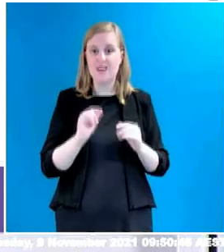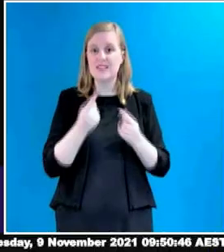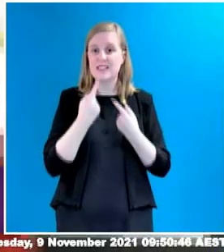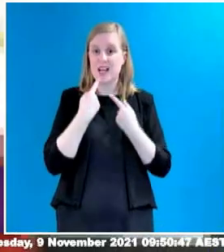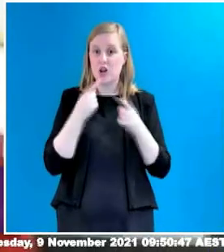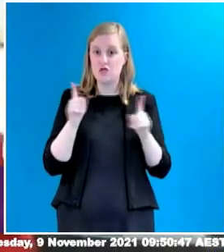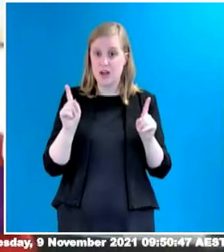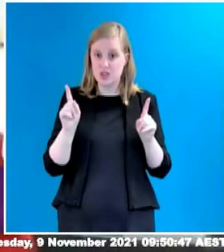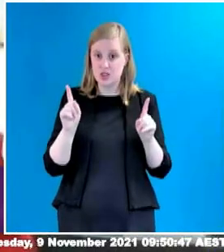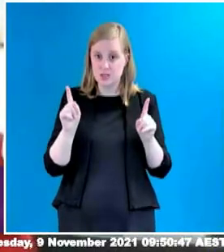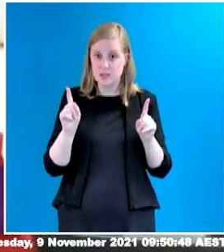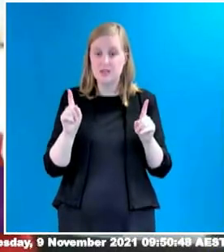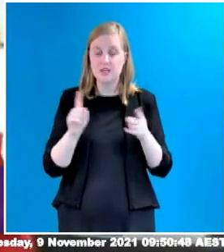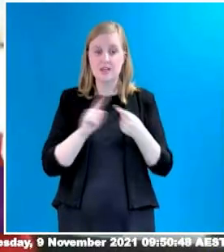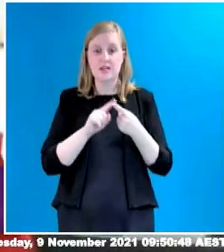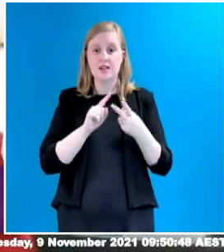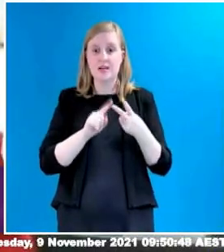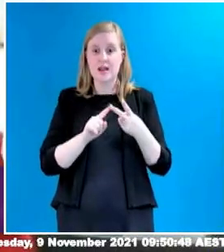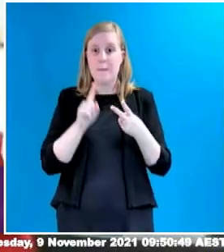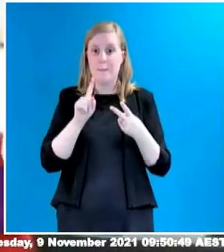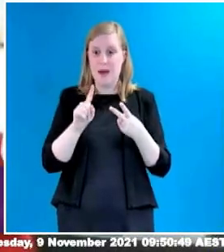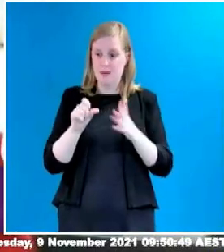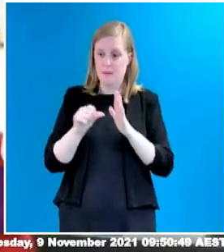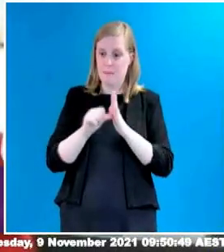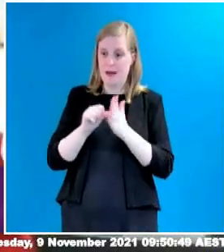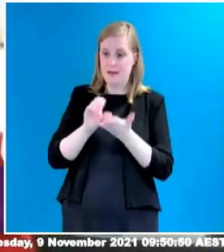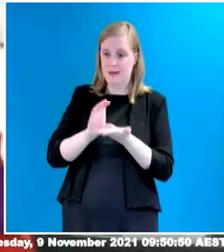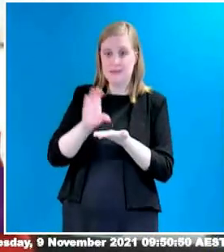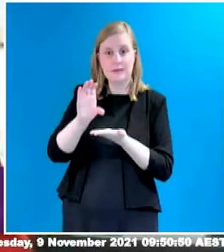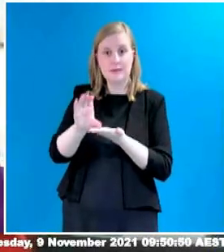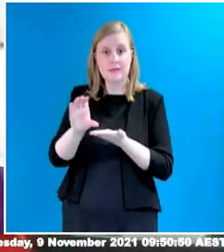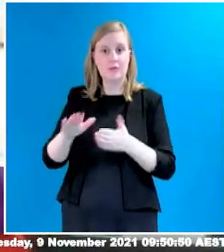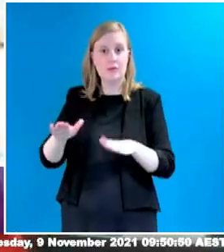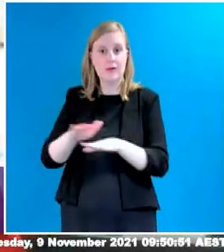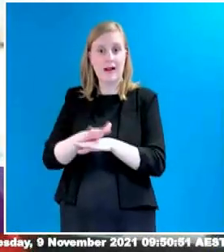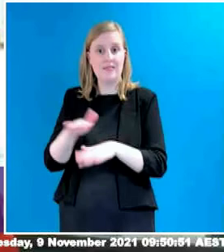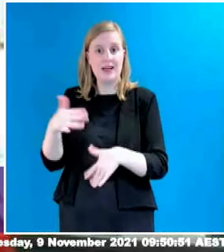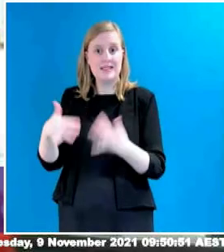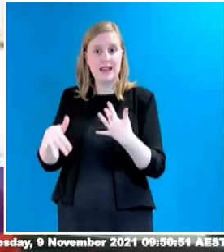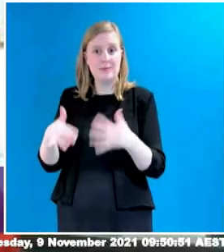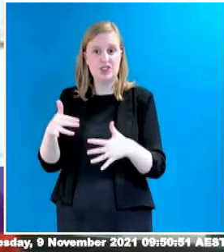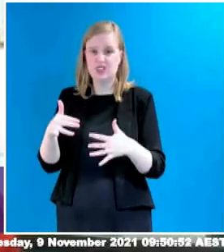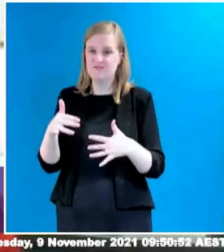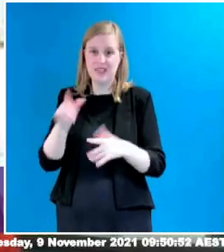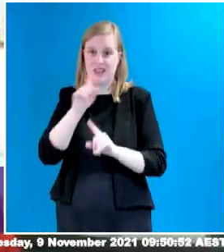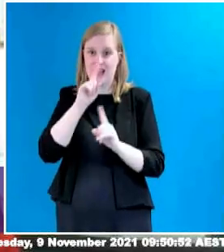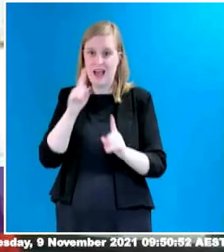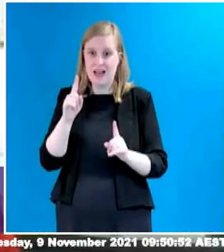But damages are not available, except in very limited circumstances.